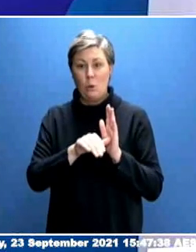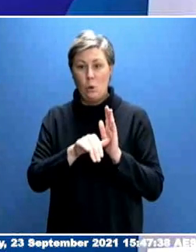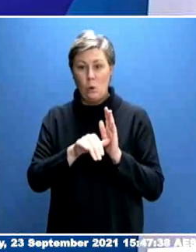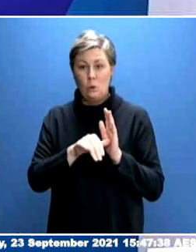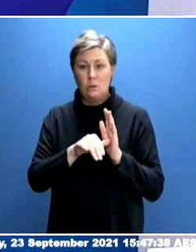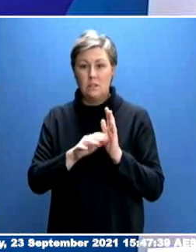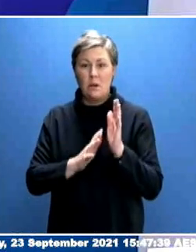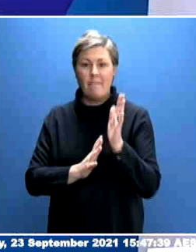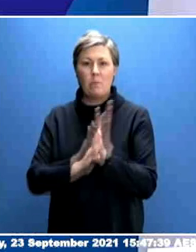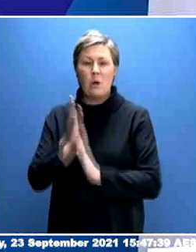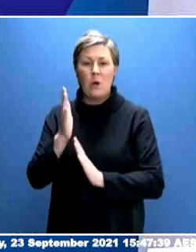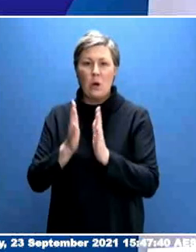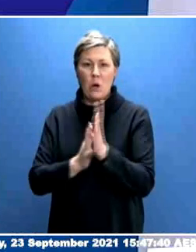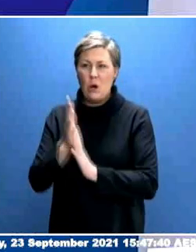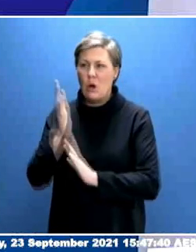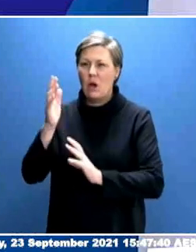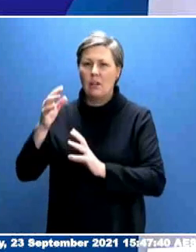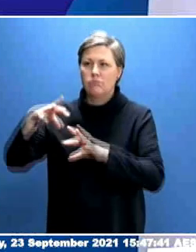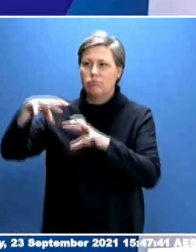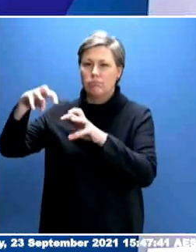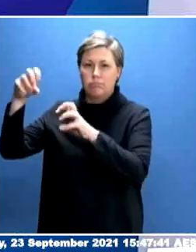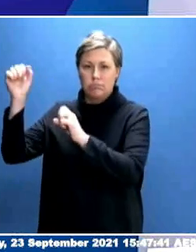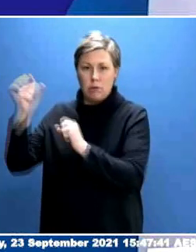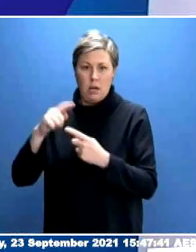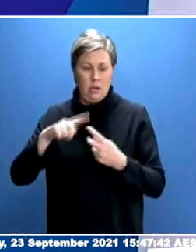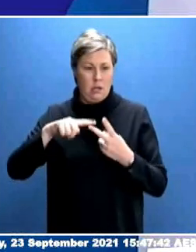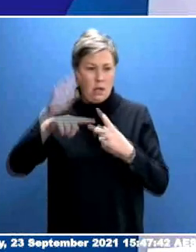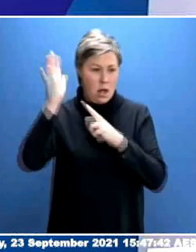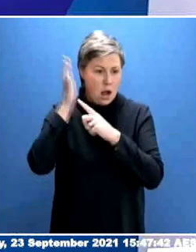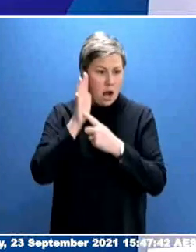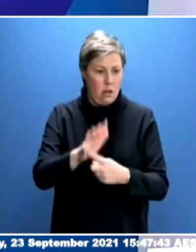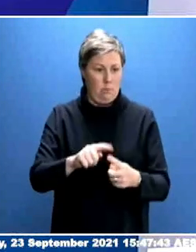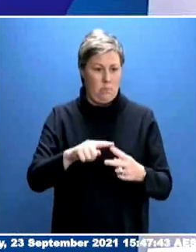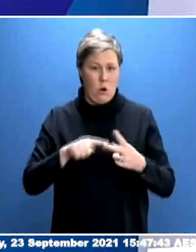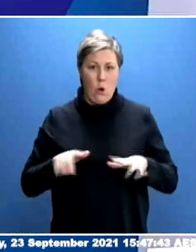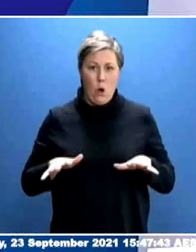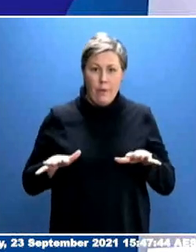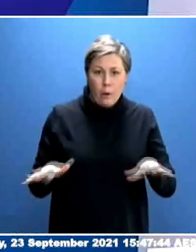So, we've had earthquakes, attacks by helicopter, massive air pollution.